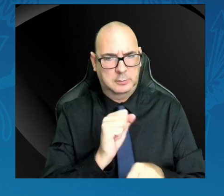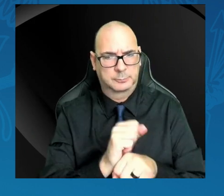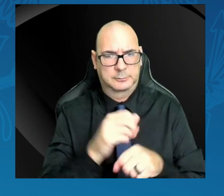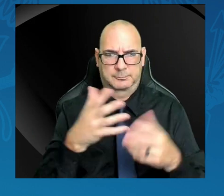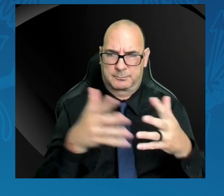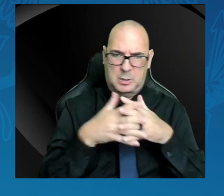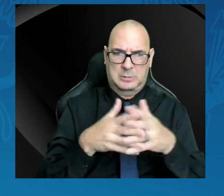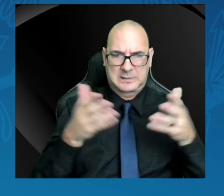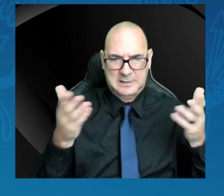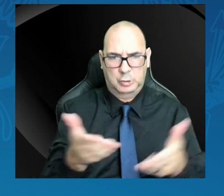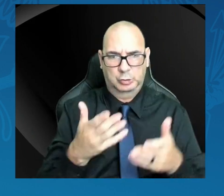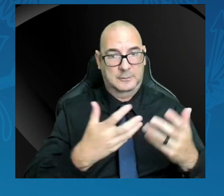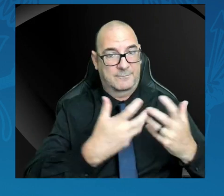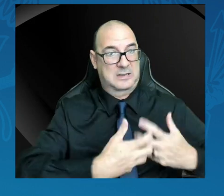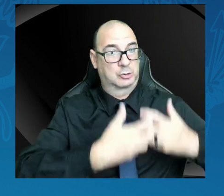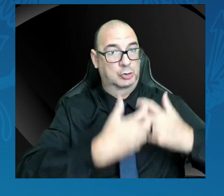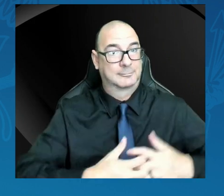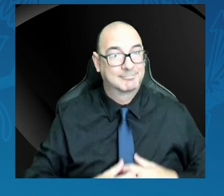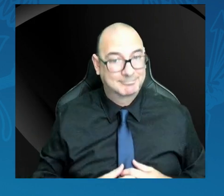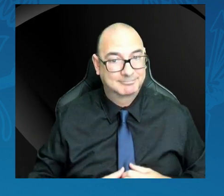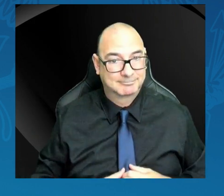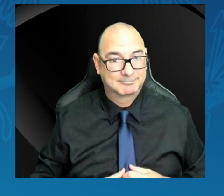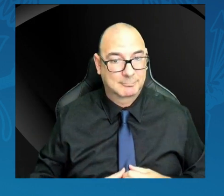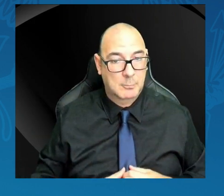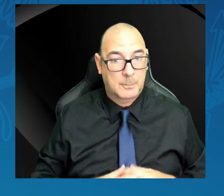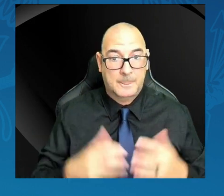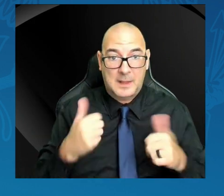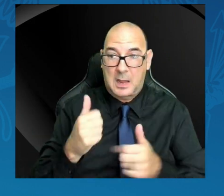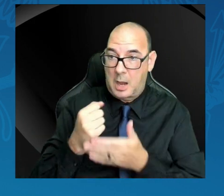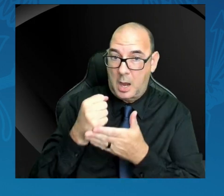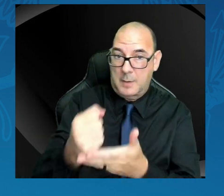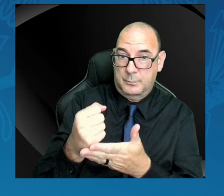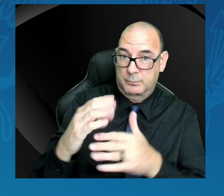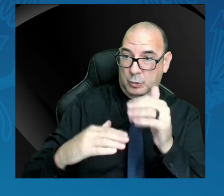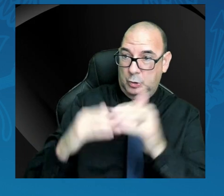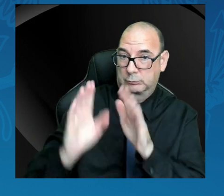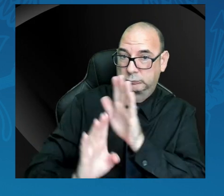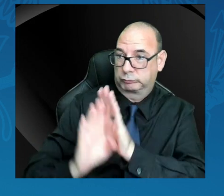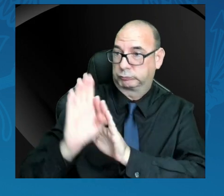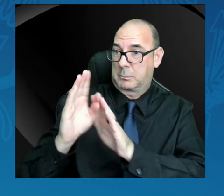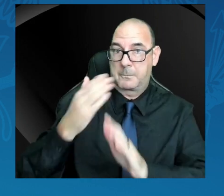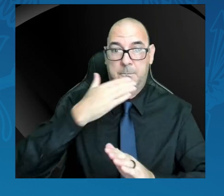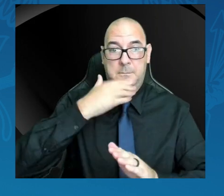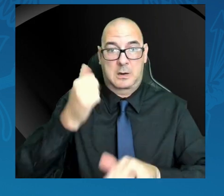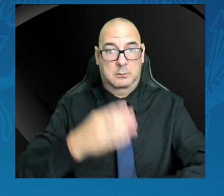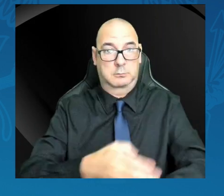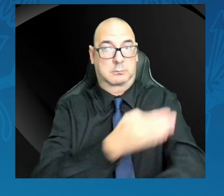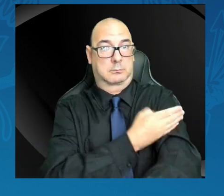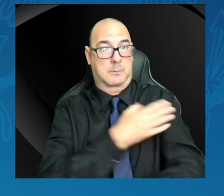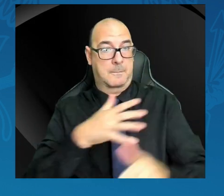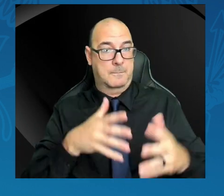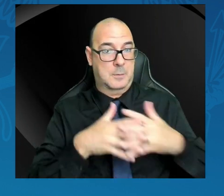These efforts will help build a better America by sending a strong signal to our industry and our communities that zero emission vehicles